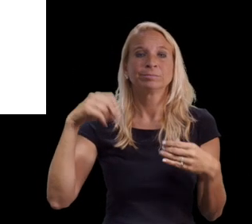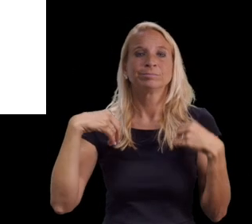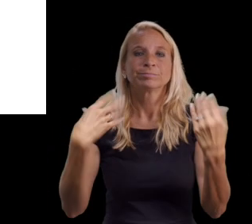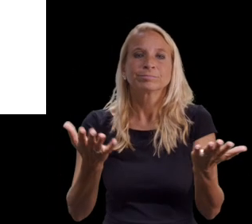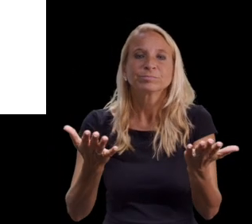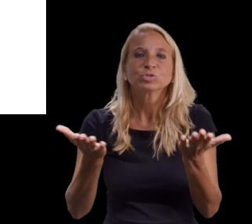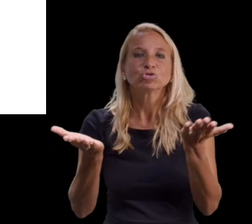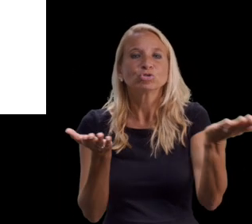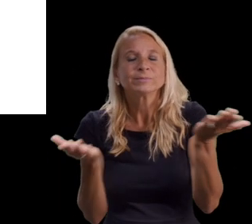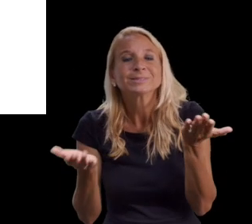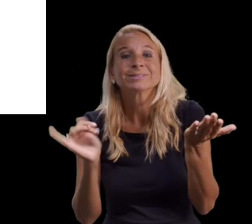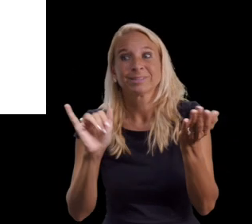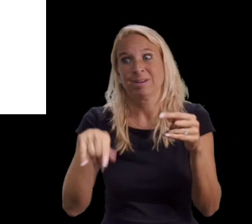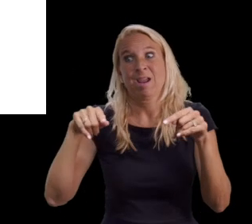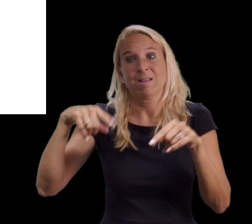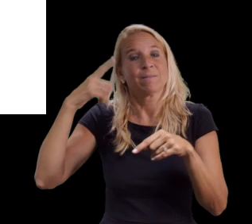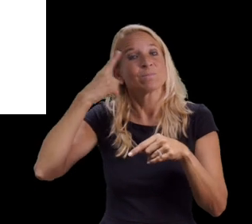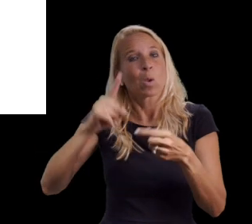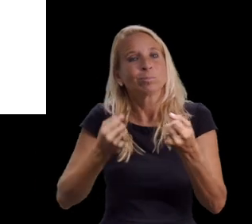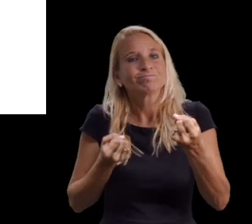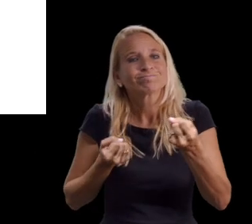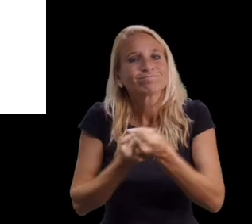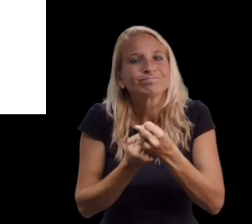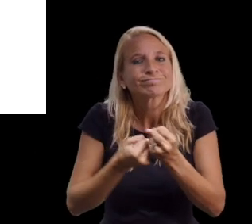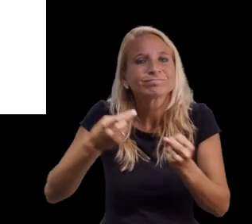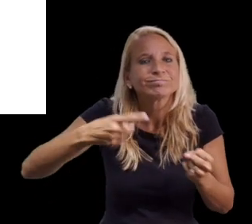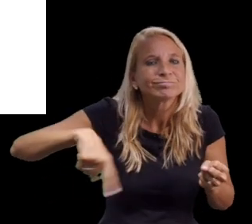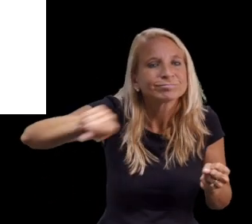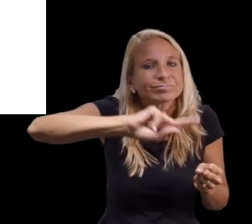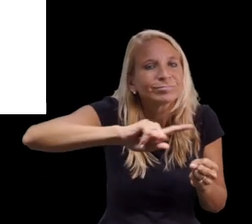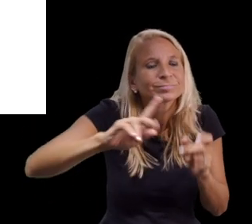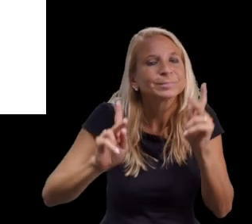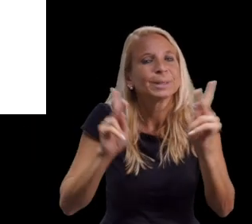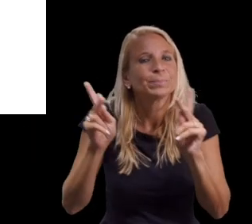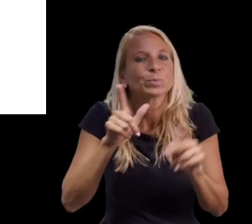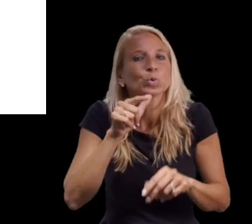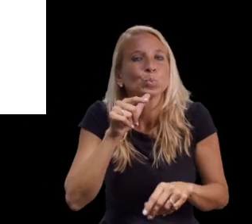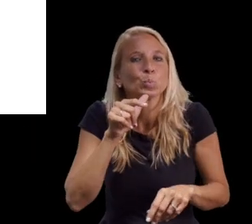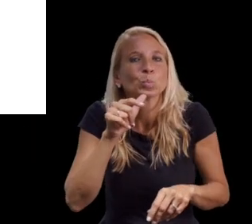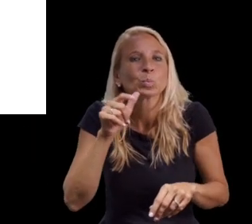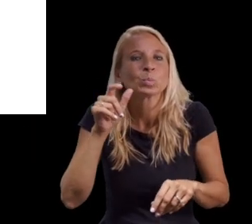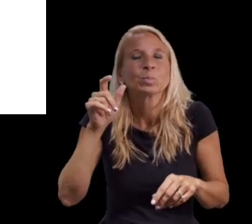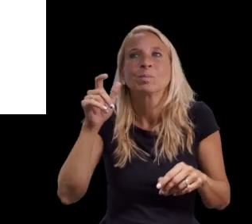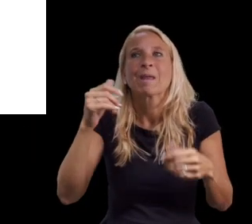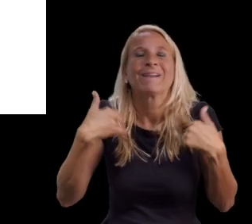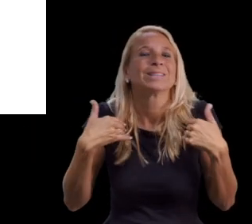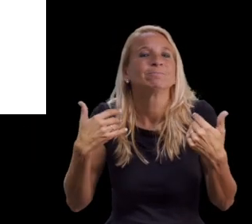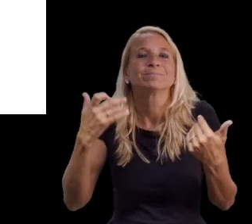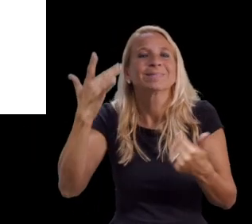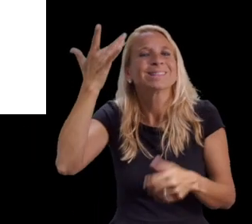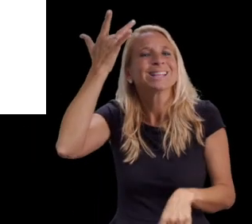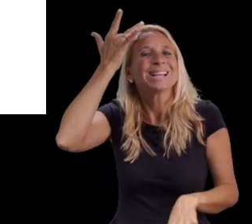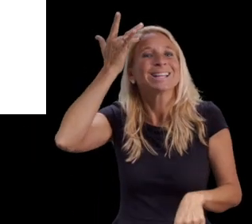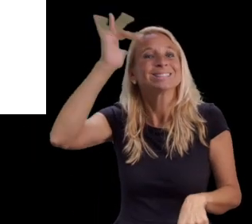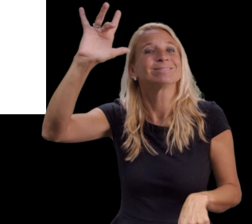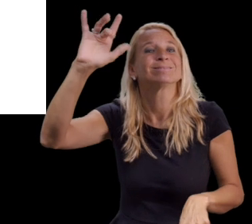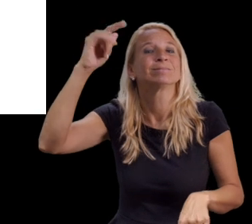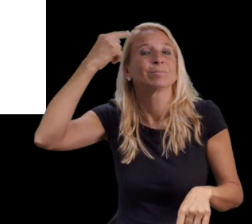What is HCS? The HCS program provides services and supports to people within intellectual disability,